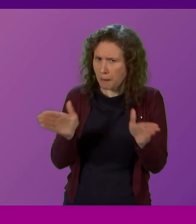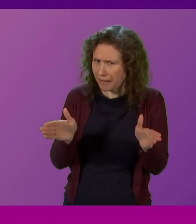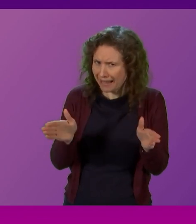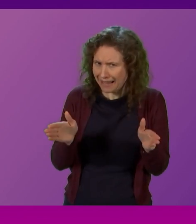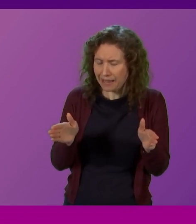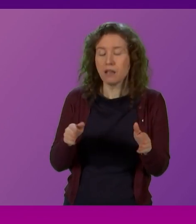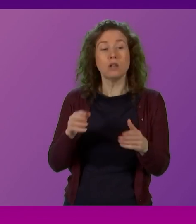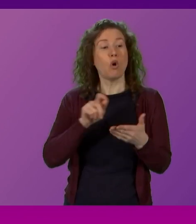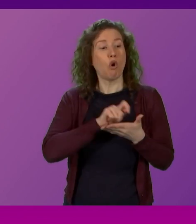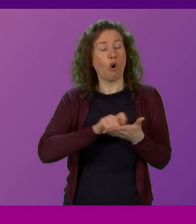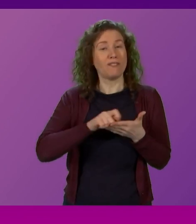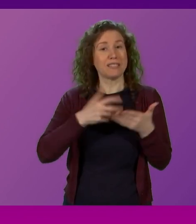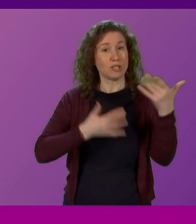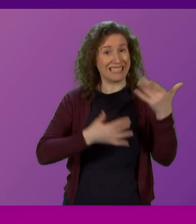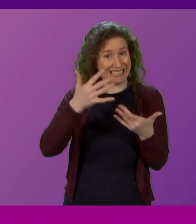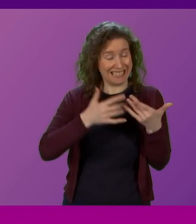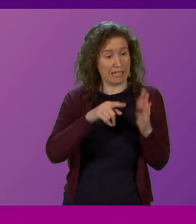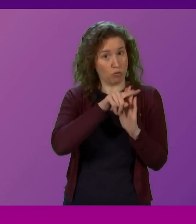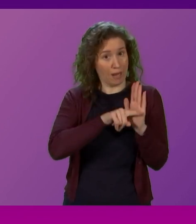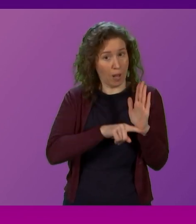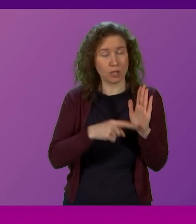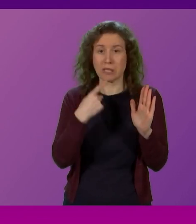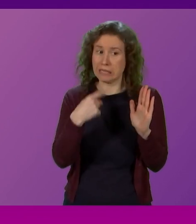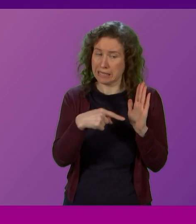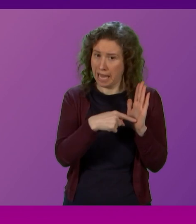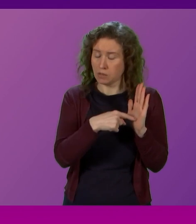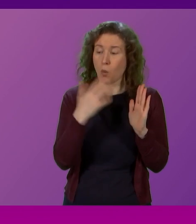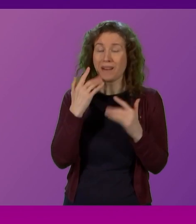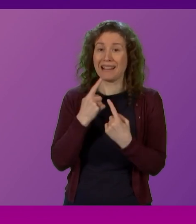The Office for Statistics Regulation has made it clear that, when information is used to